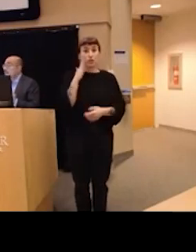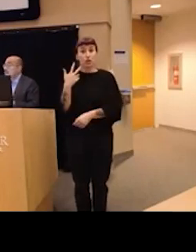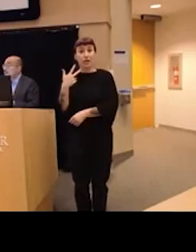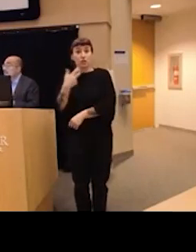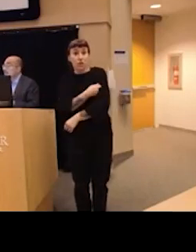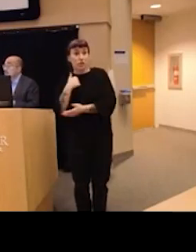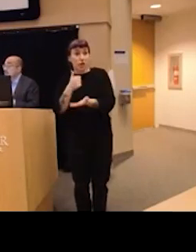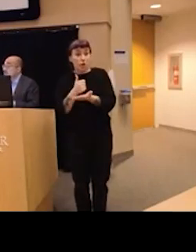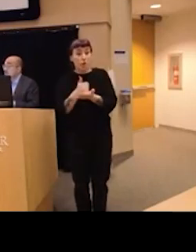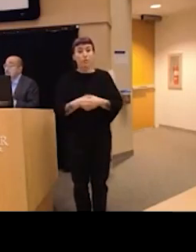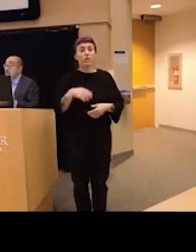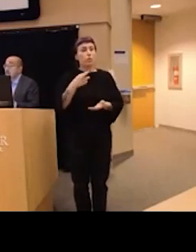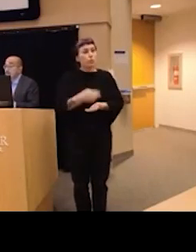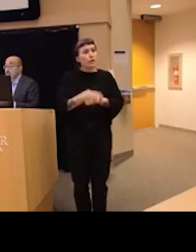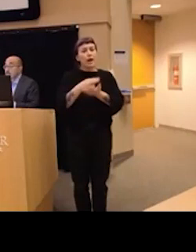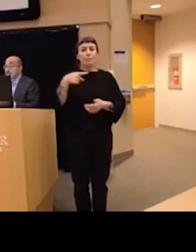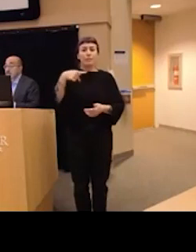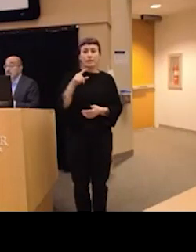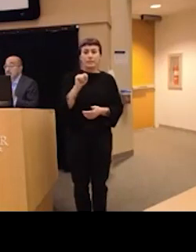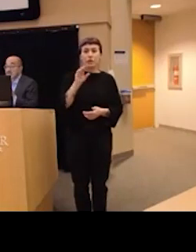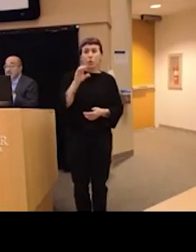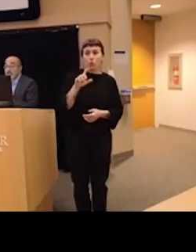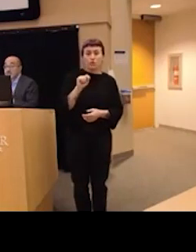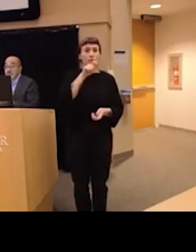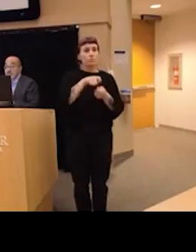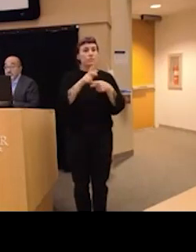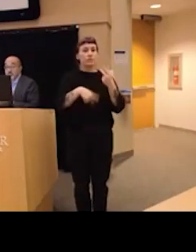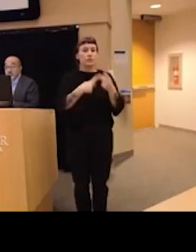Rehabilitation like Physical Therapy occupational therapy and and specific types of Rehabilitation